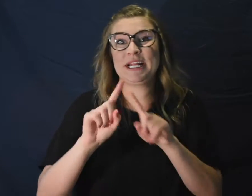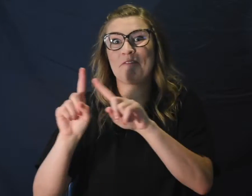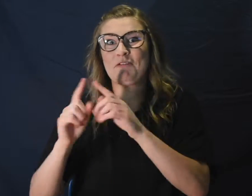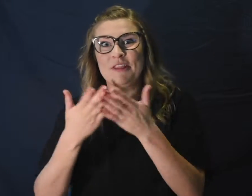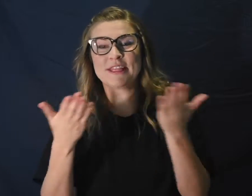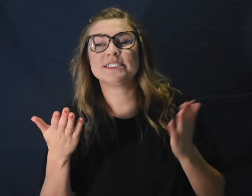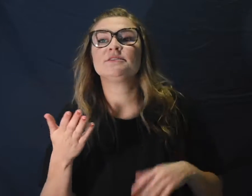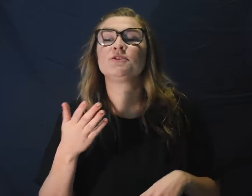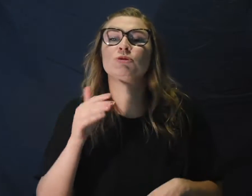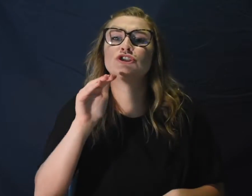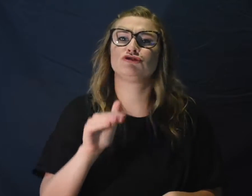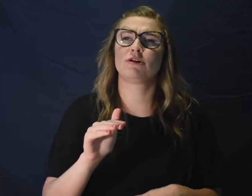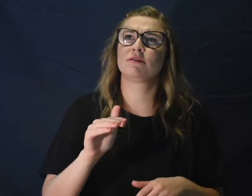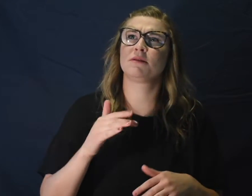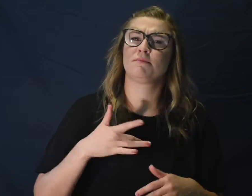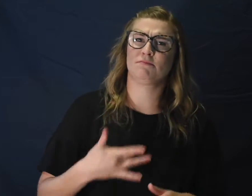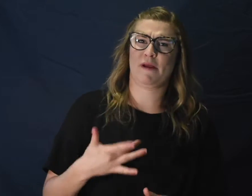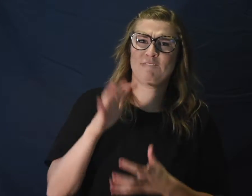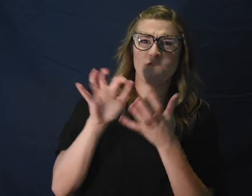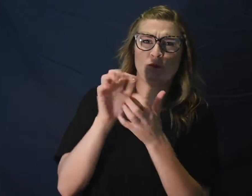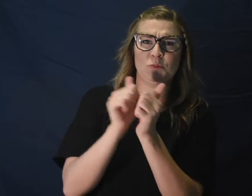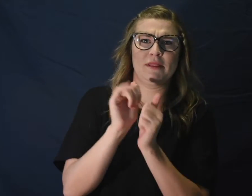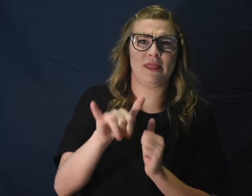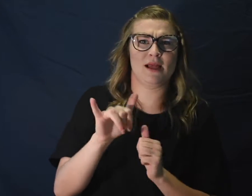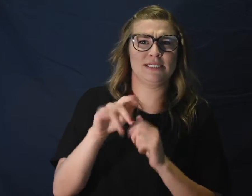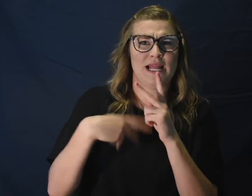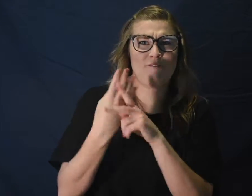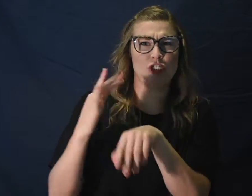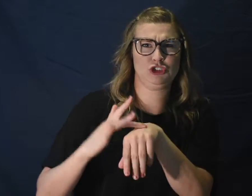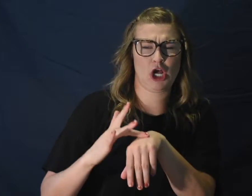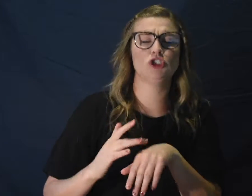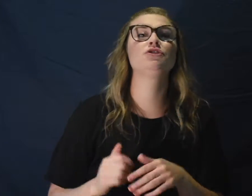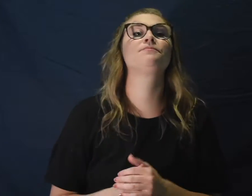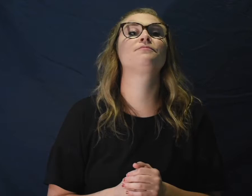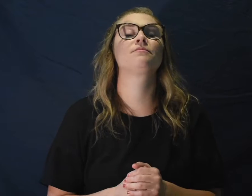or different things. A child might feel confused those kinds of touches, what's acceptable.